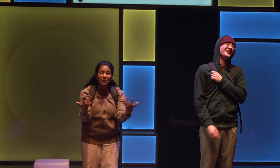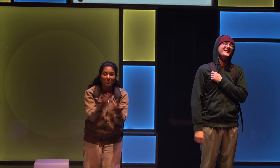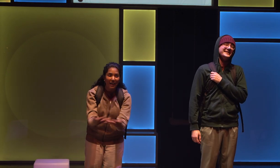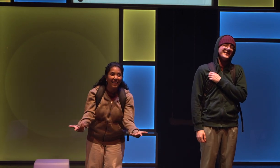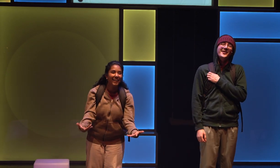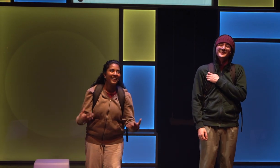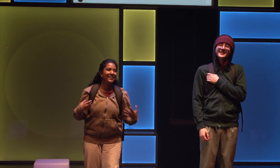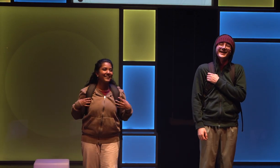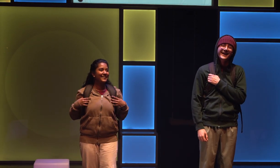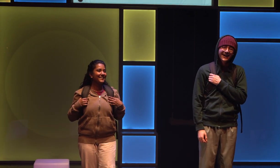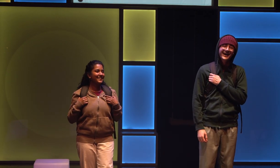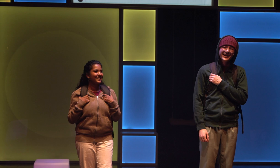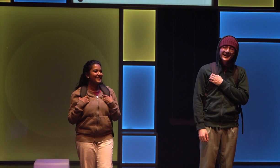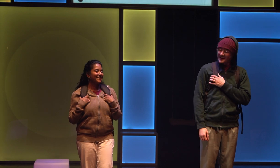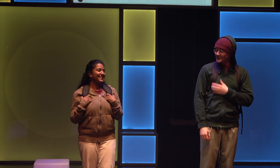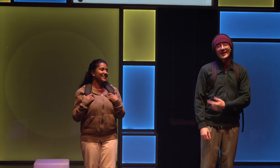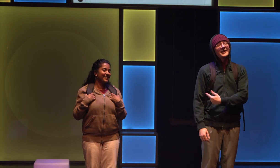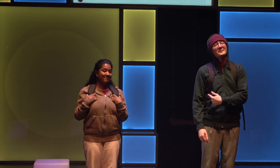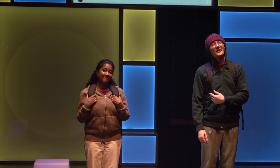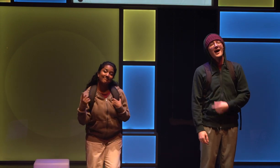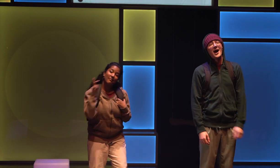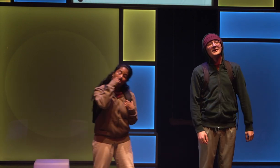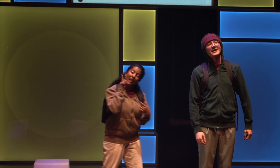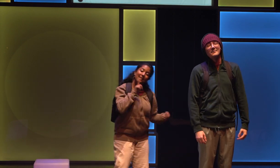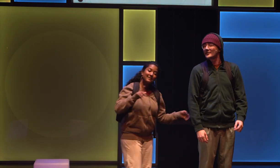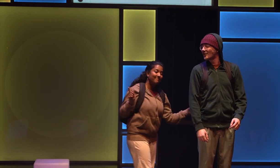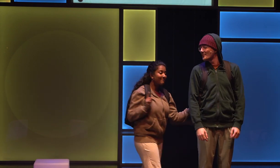too many times. She takes me by the arm and by